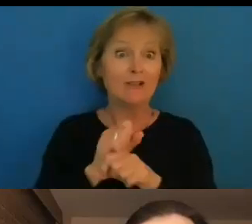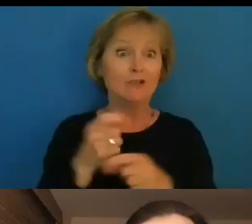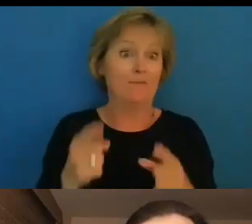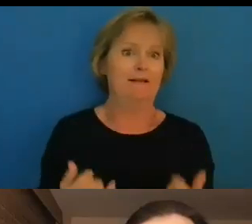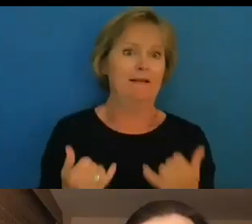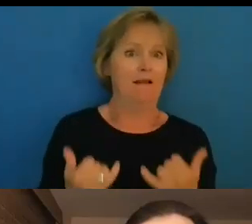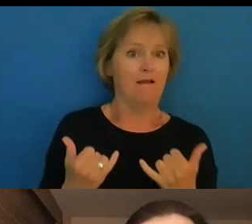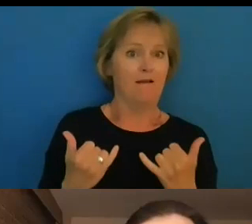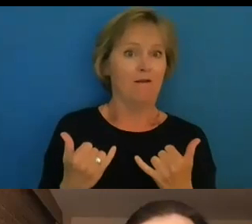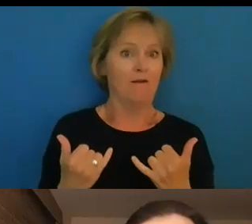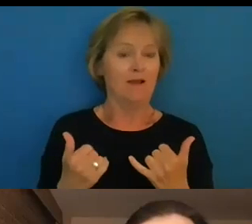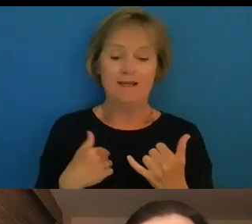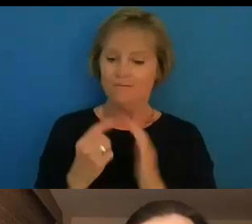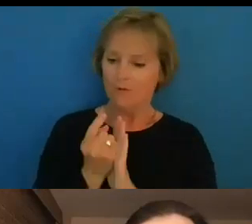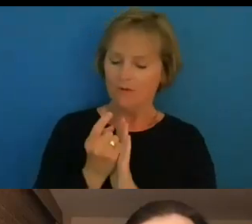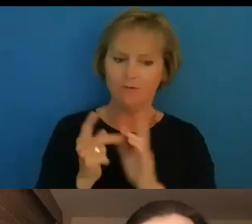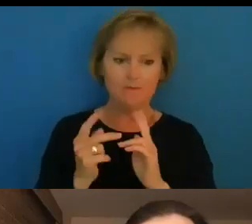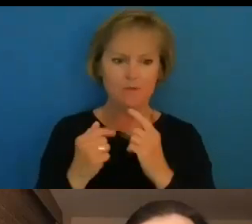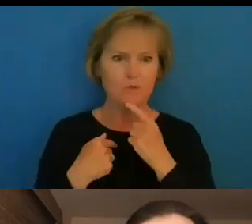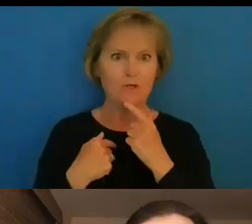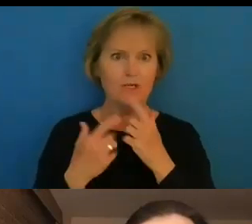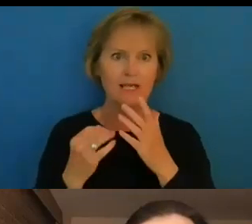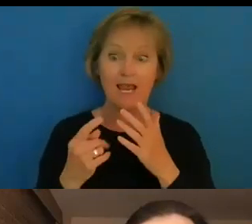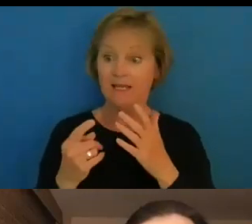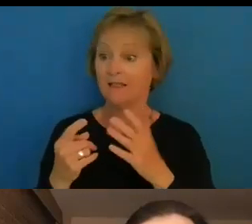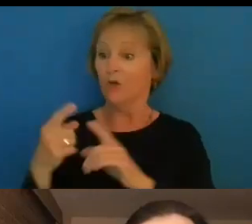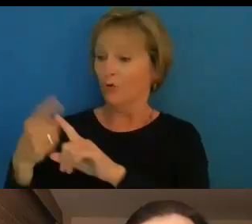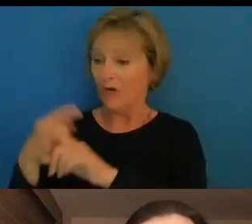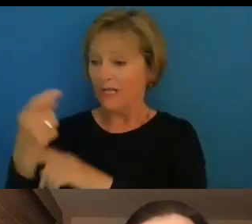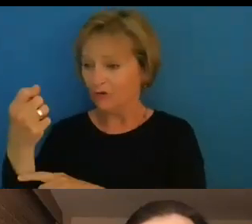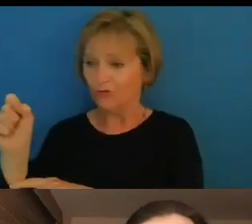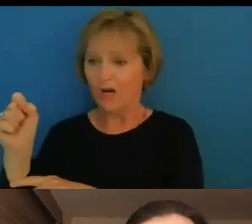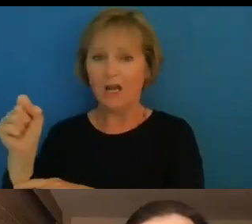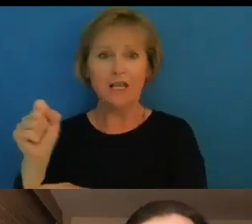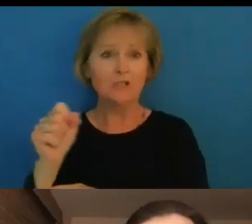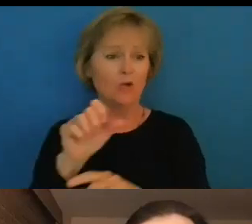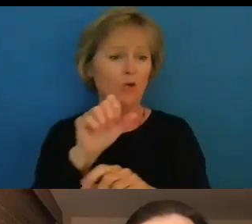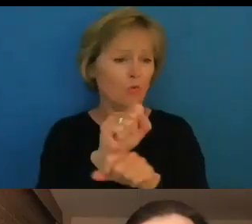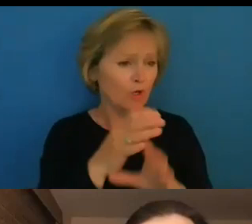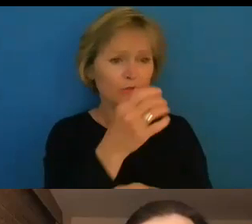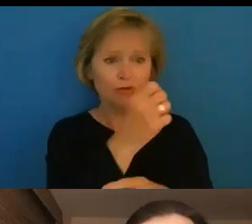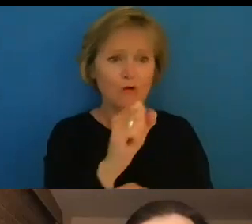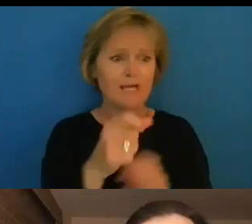Like we're at a moment where people can do rent strikes, people can do worker strikes, and demand unions.